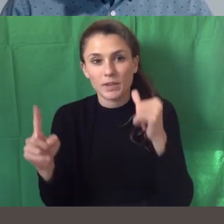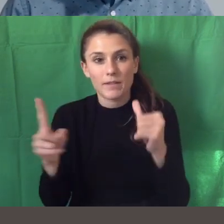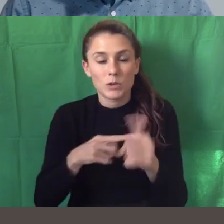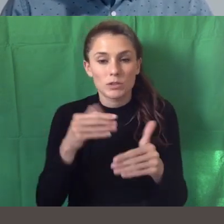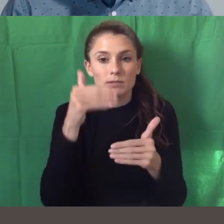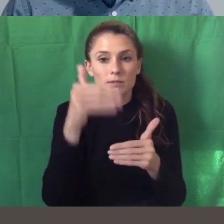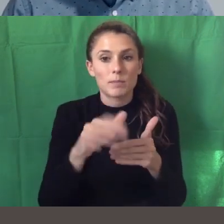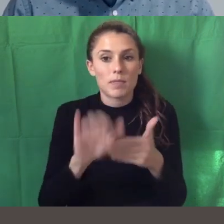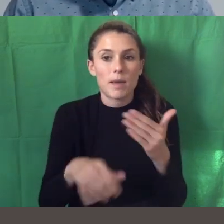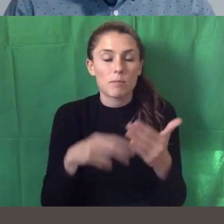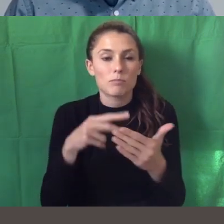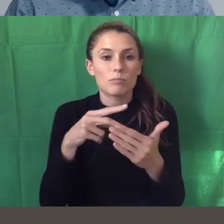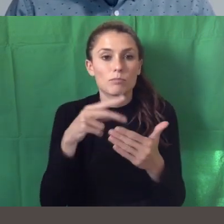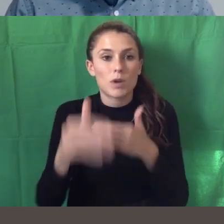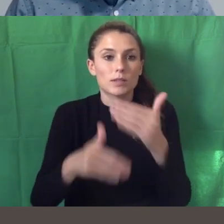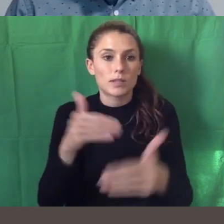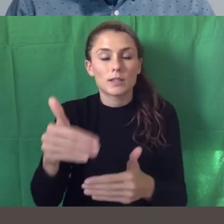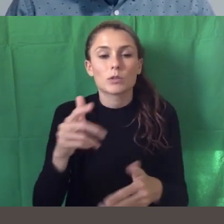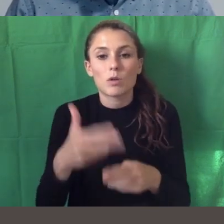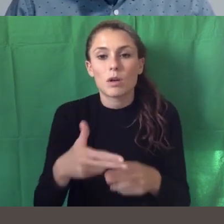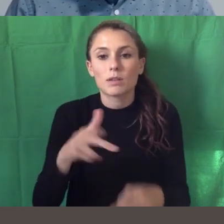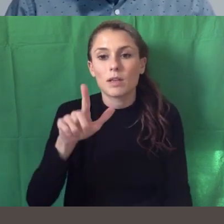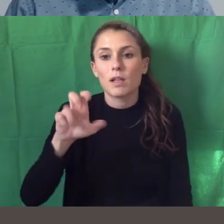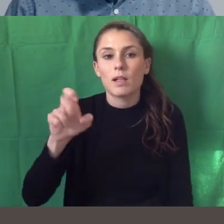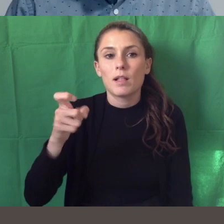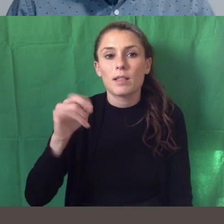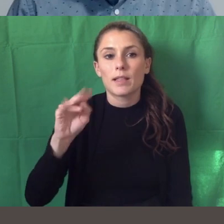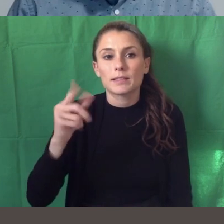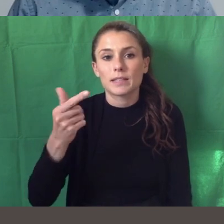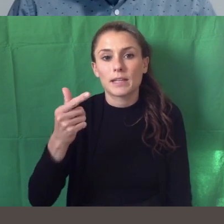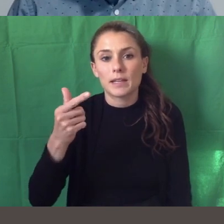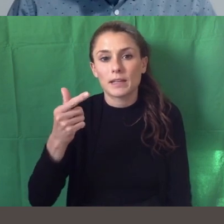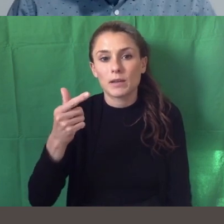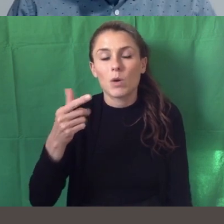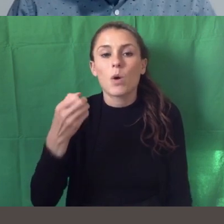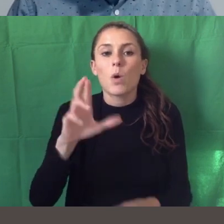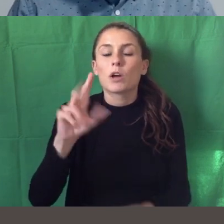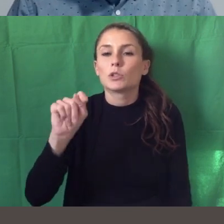The first step in that process is lexing, which is also sometimes called tokenizing,